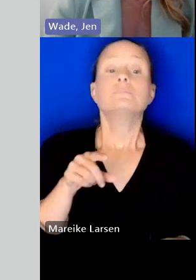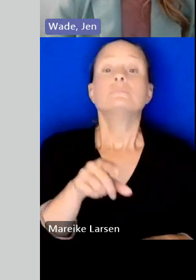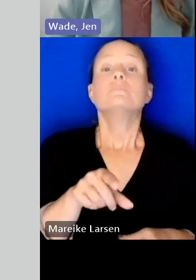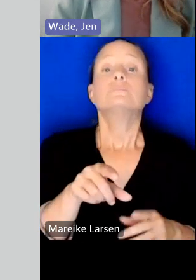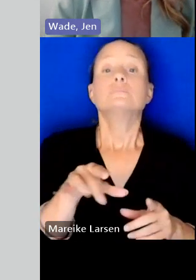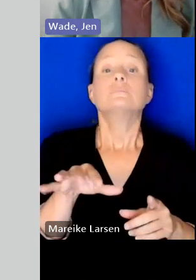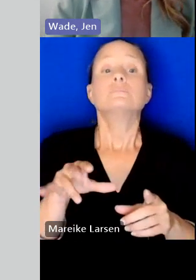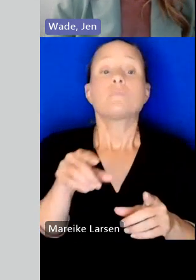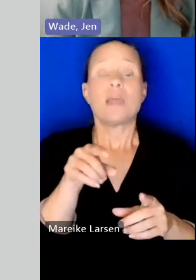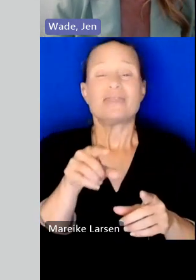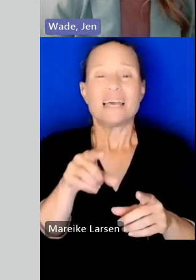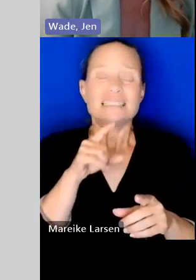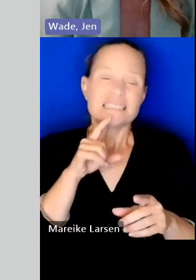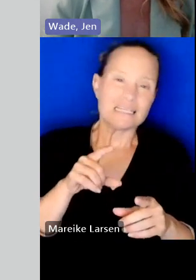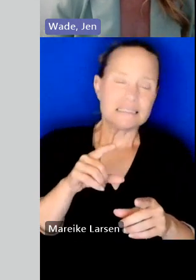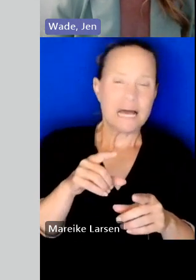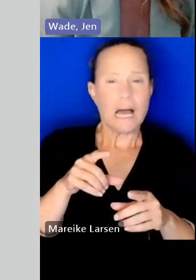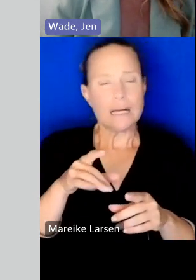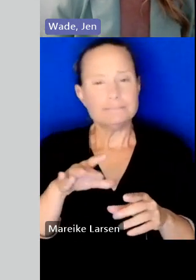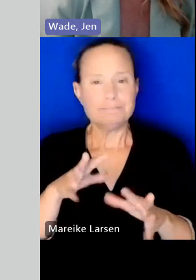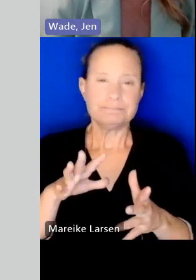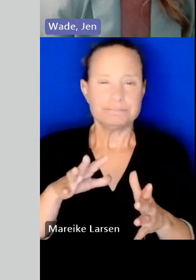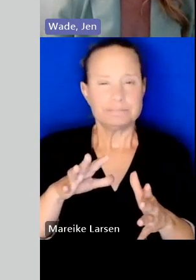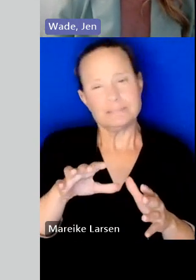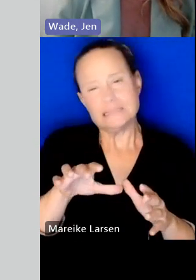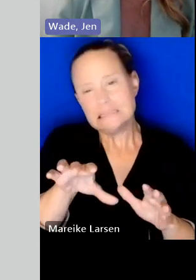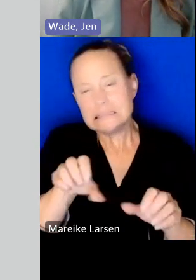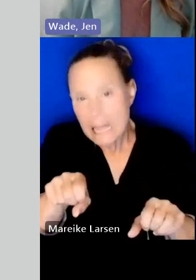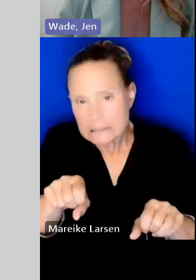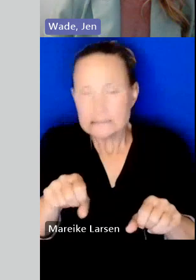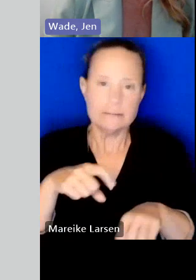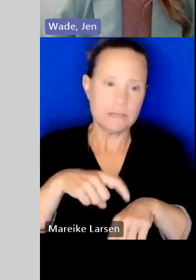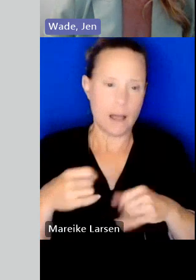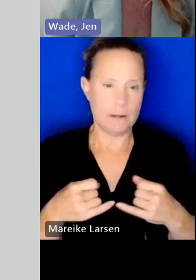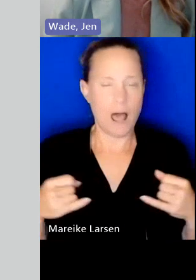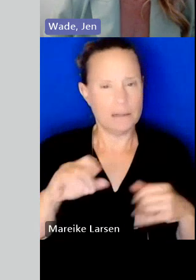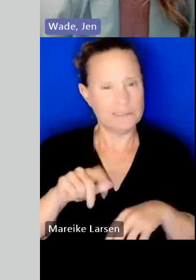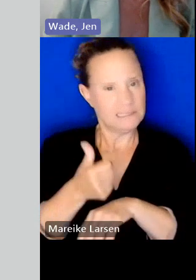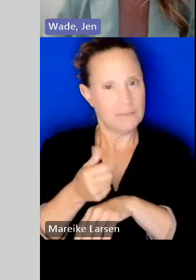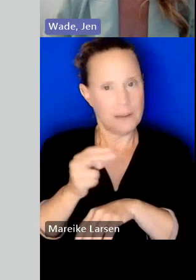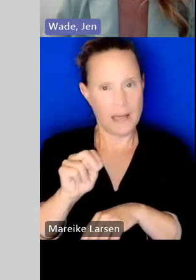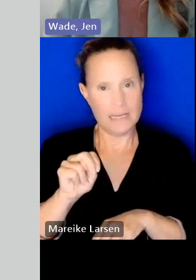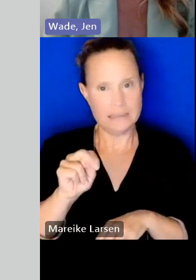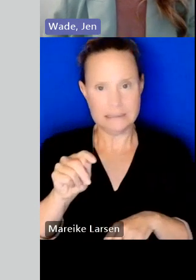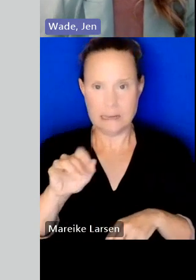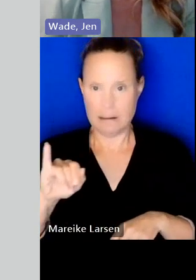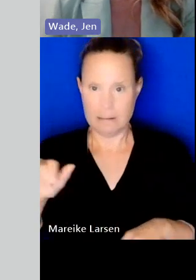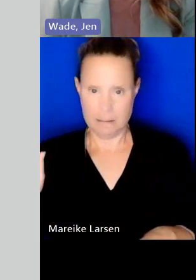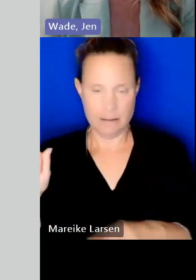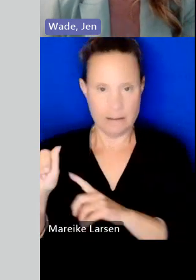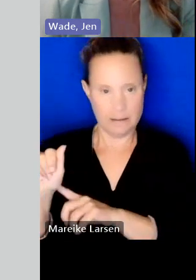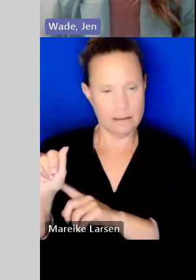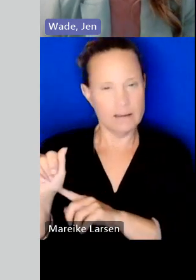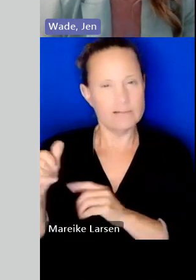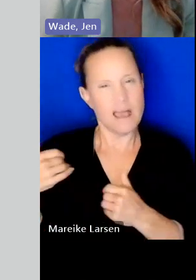This is again how this is a tentative timeline. This timeline is set by NTIA and reflects the updates that are introduced in the revised policy.